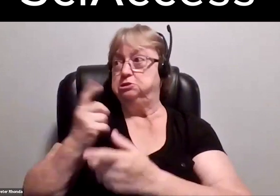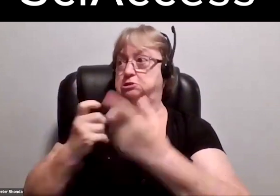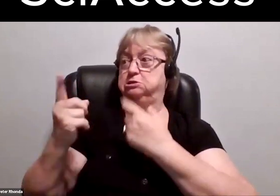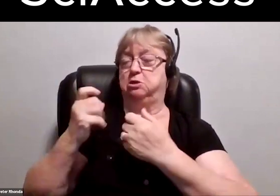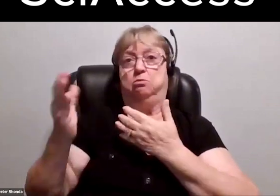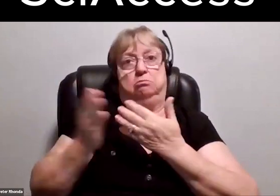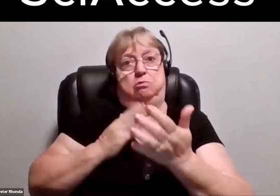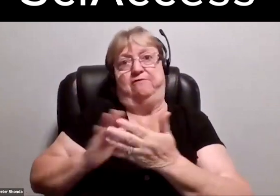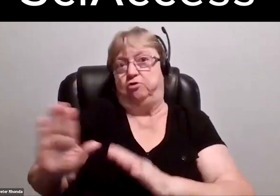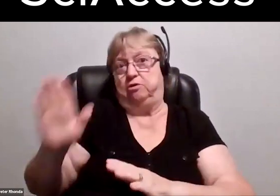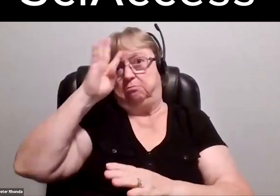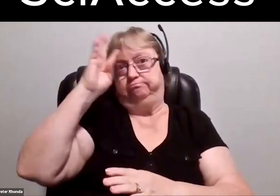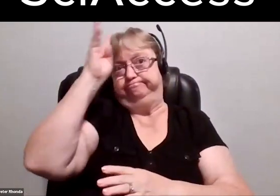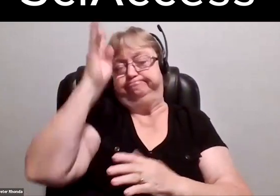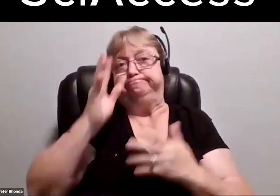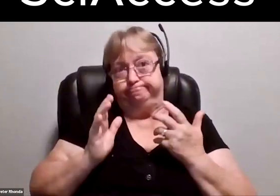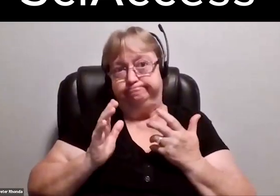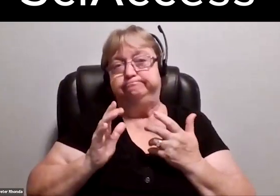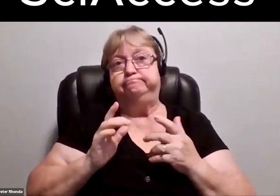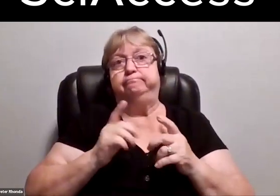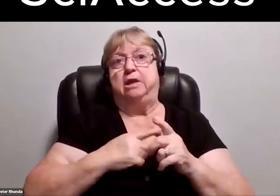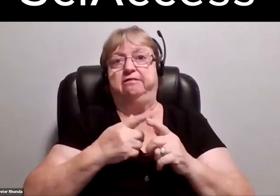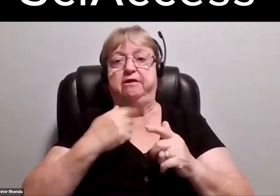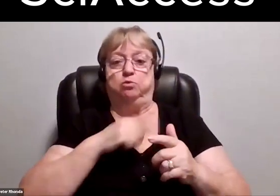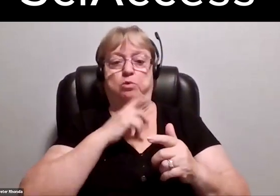Then we just pursue that again,